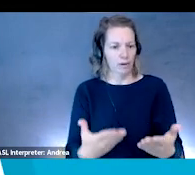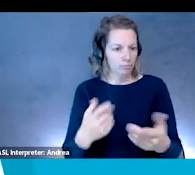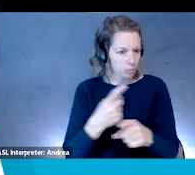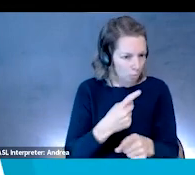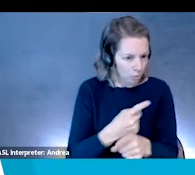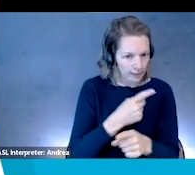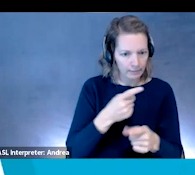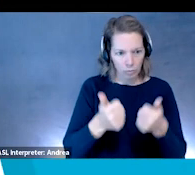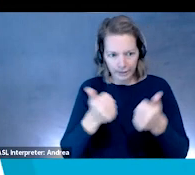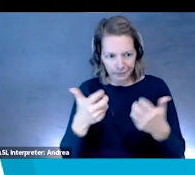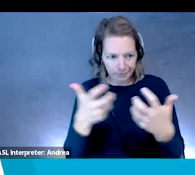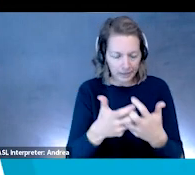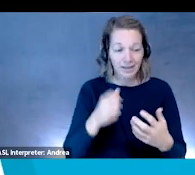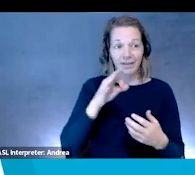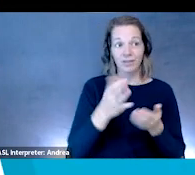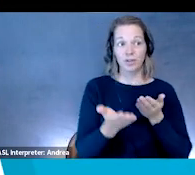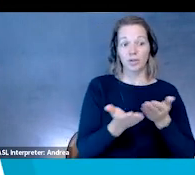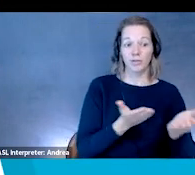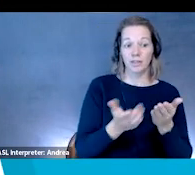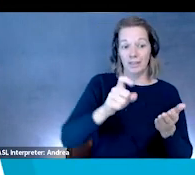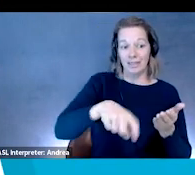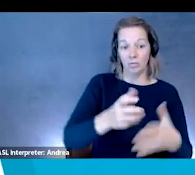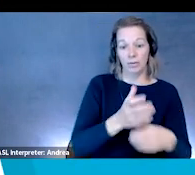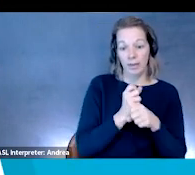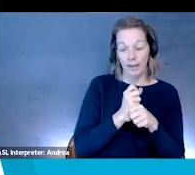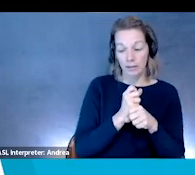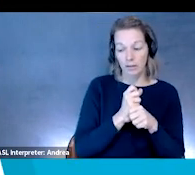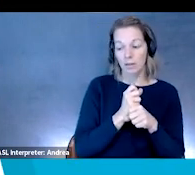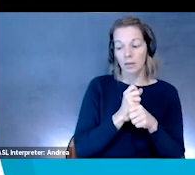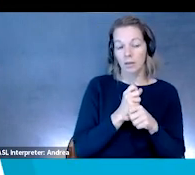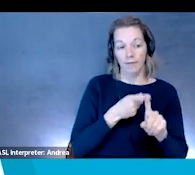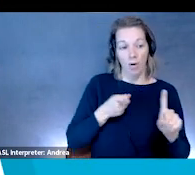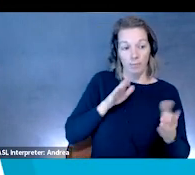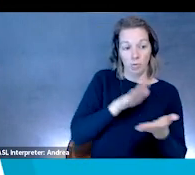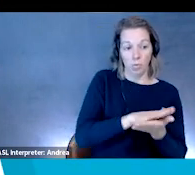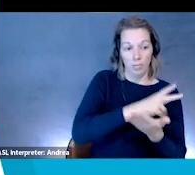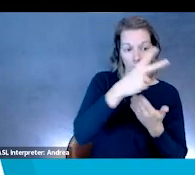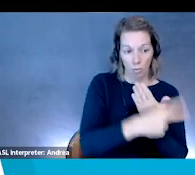SERVICES. THOSE ARE THE ONES WE HAVE HEARD ABOUT IT. >> AND IN SCHOOL, TO ALLOW YOUR